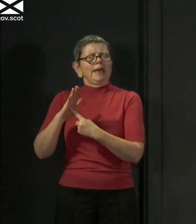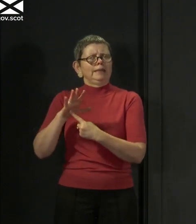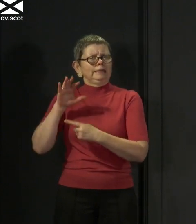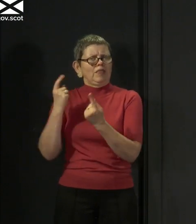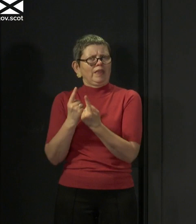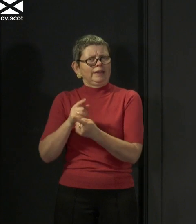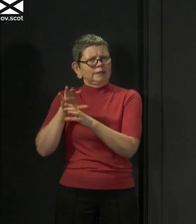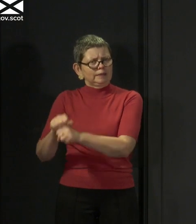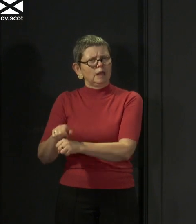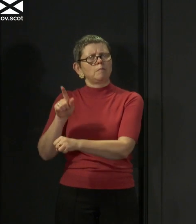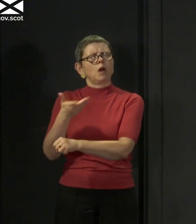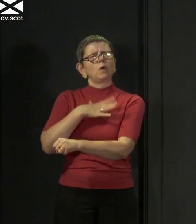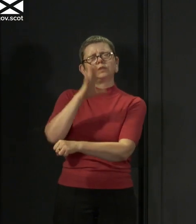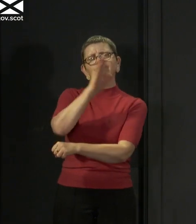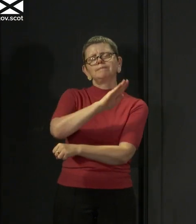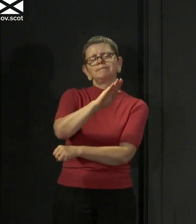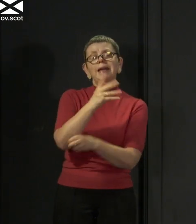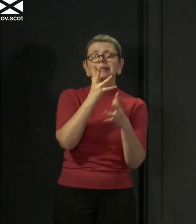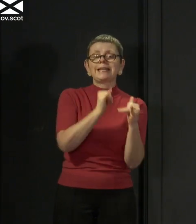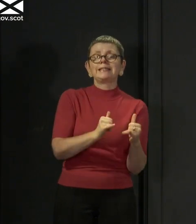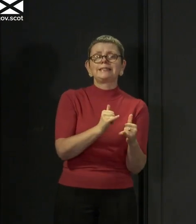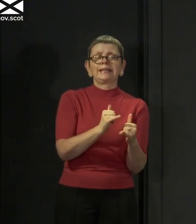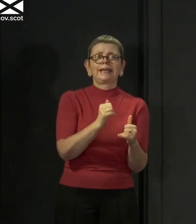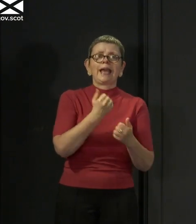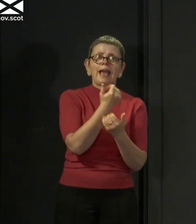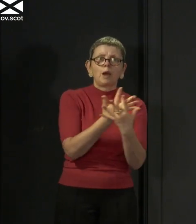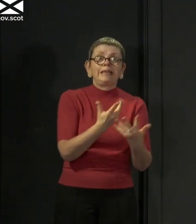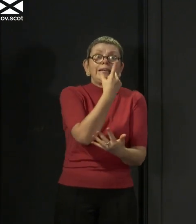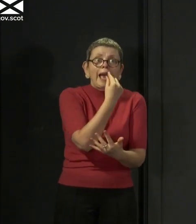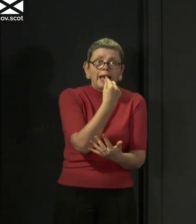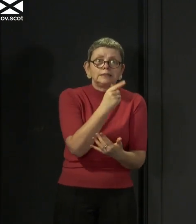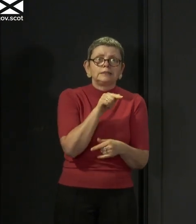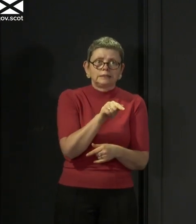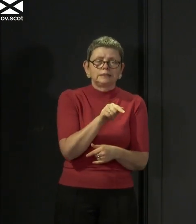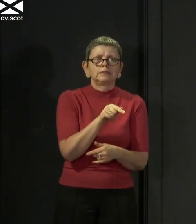capacity which is important now but becomes even more important as we look ahead to the